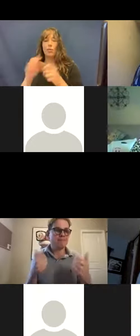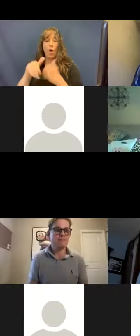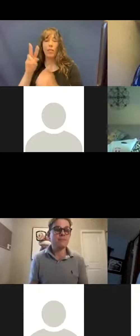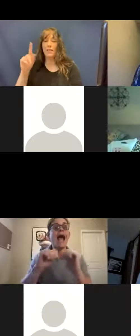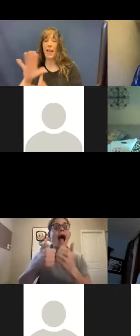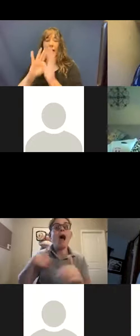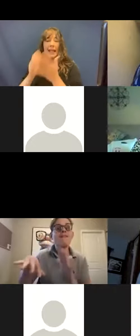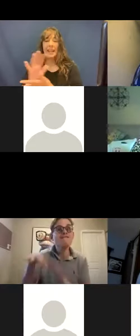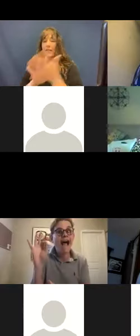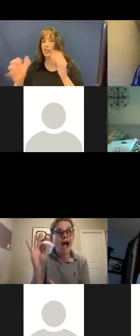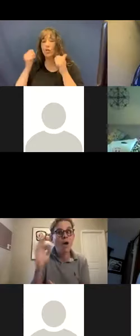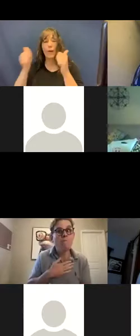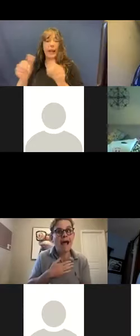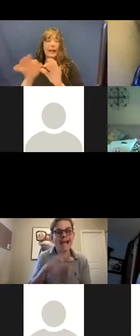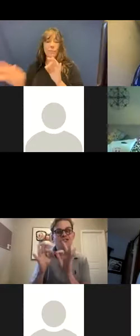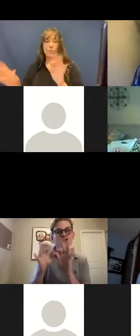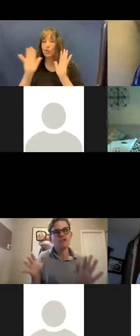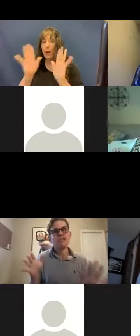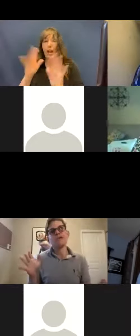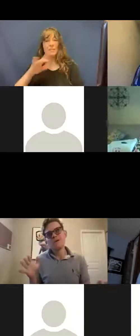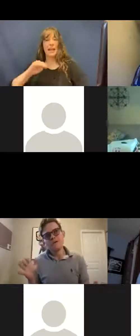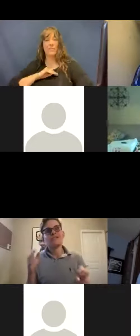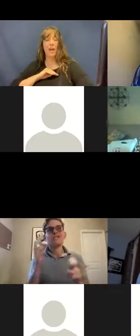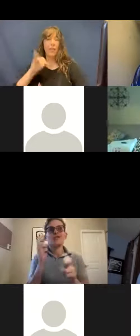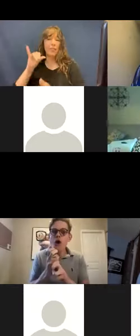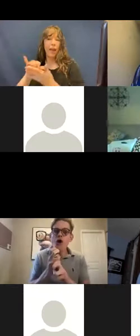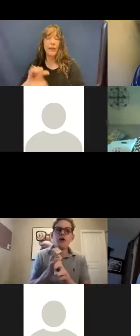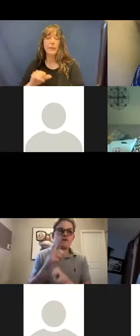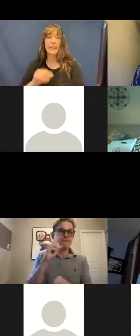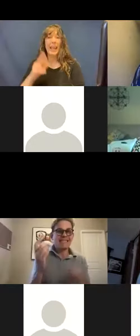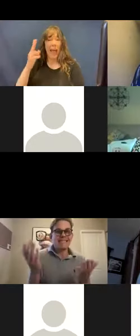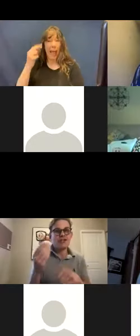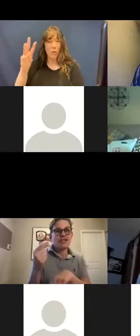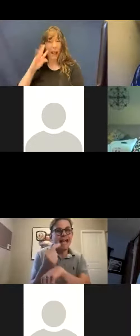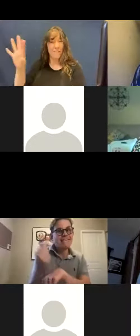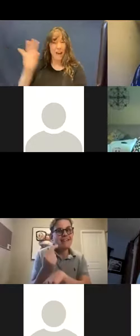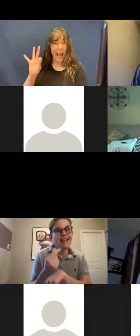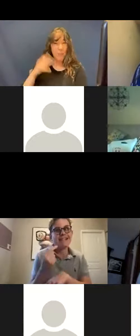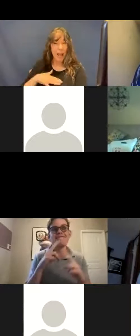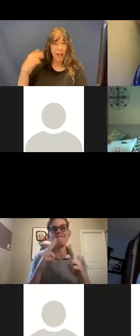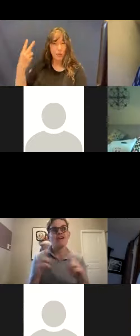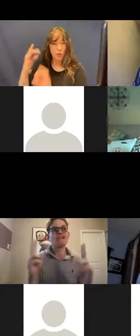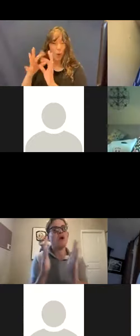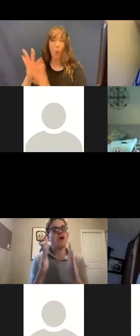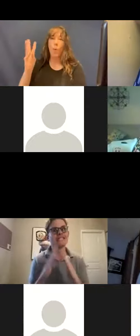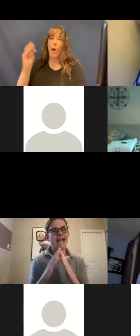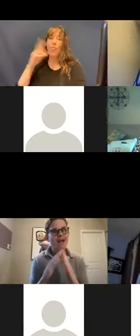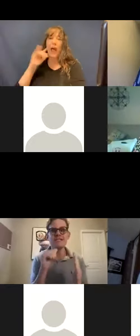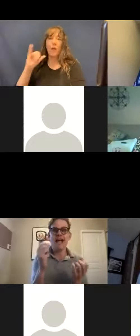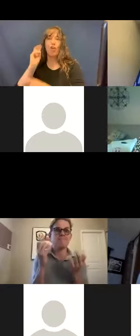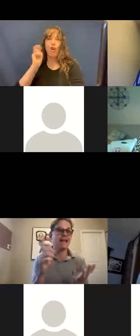So I'm satisfied with that. How did I find my interpreters? Well, that was hard. Here